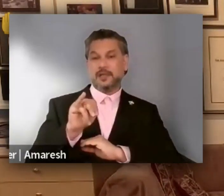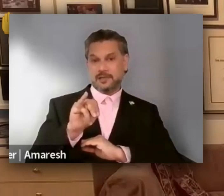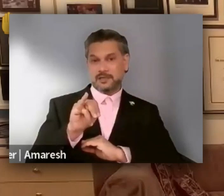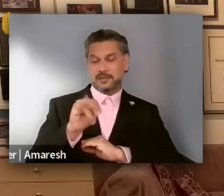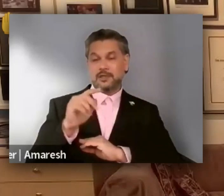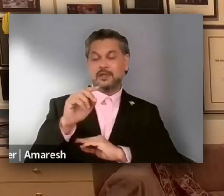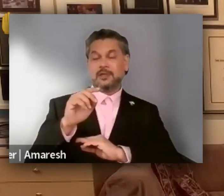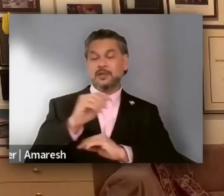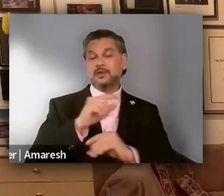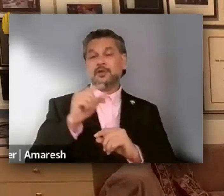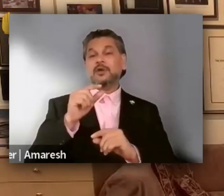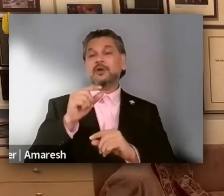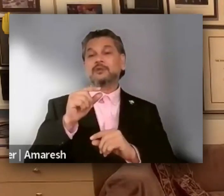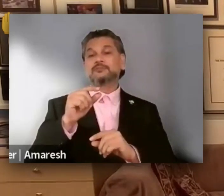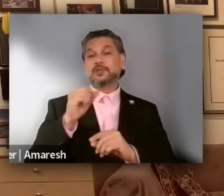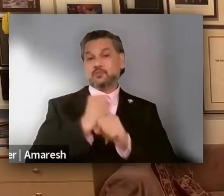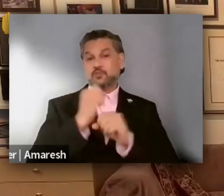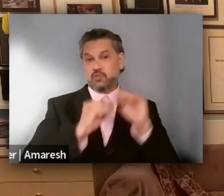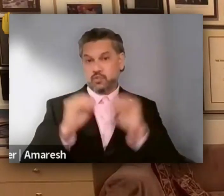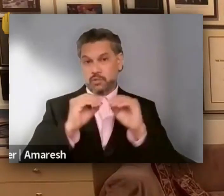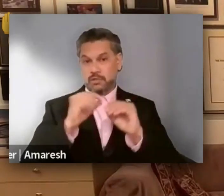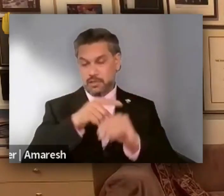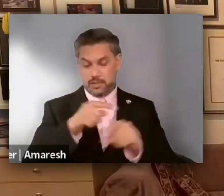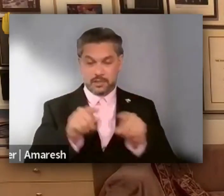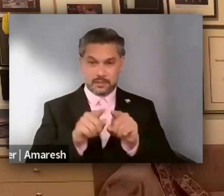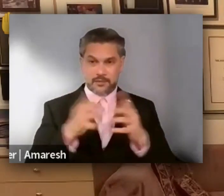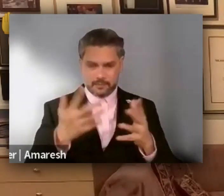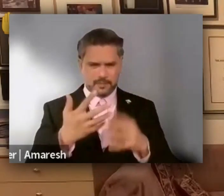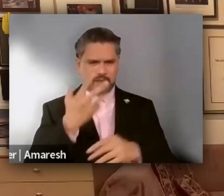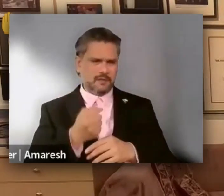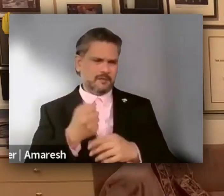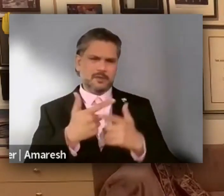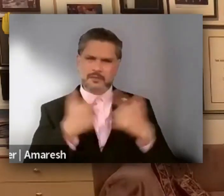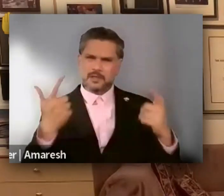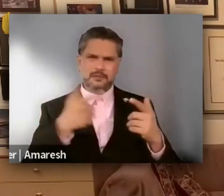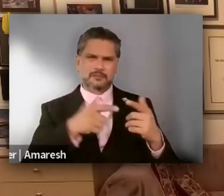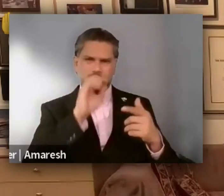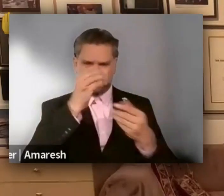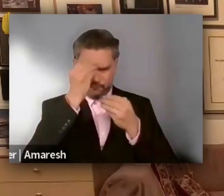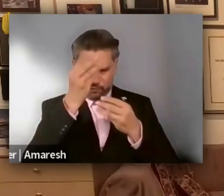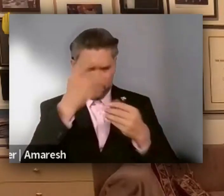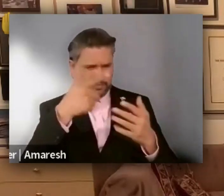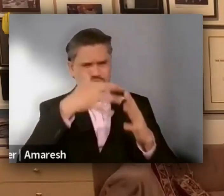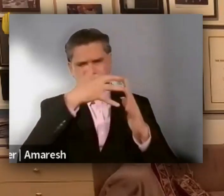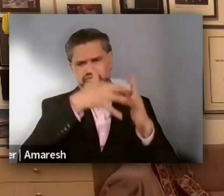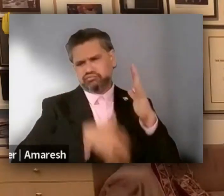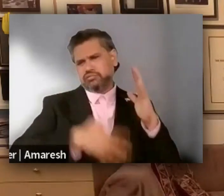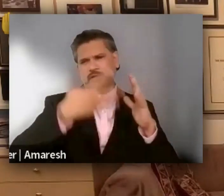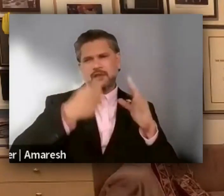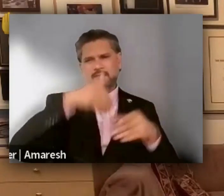And what you can sometimes do is load a great deal of information, a book, articles, references, and